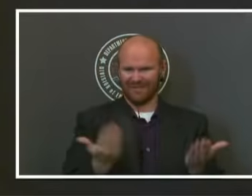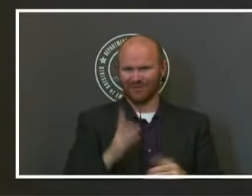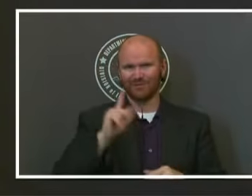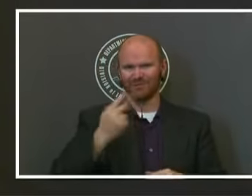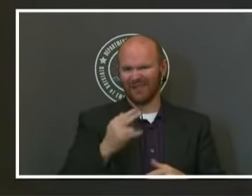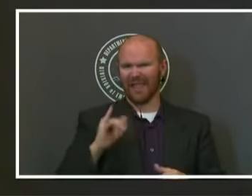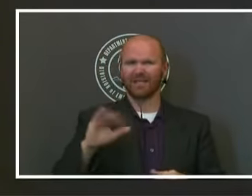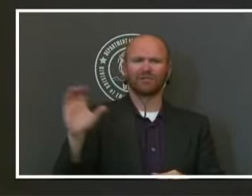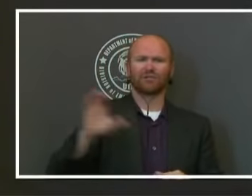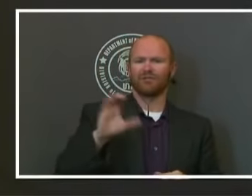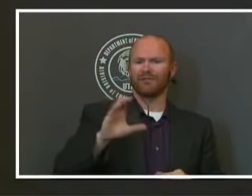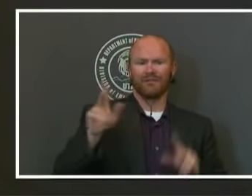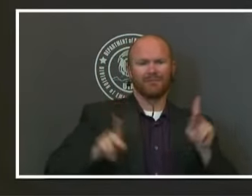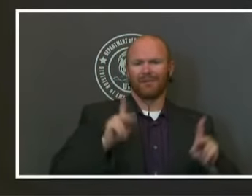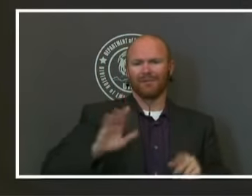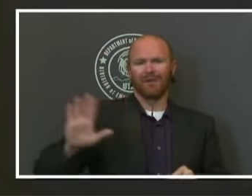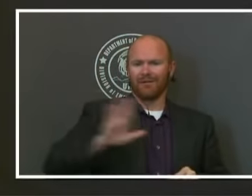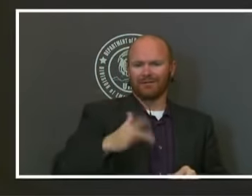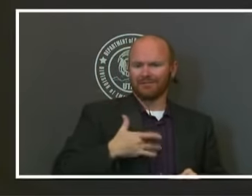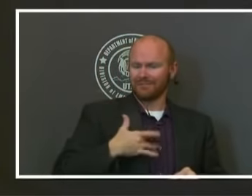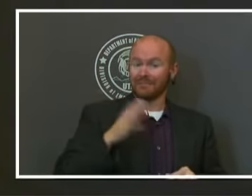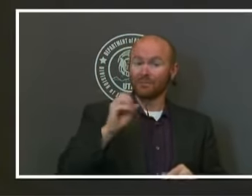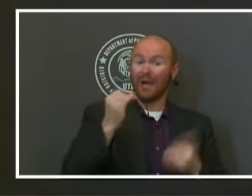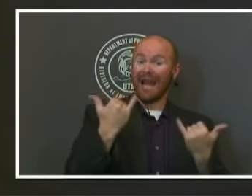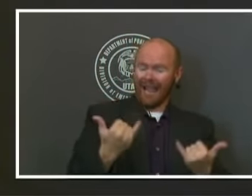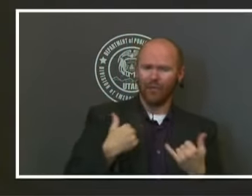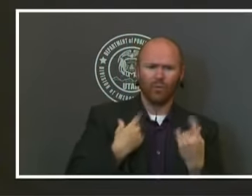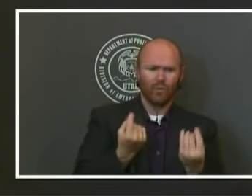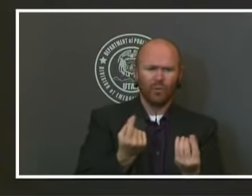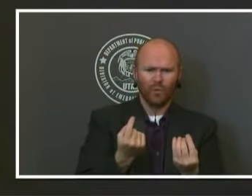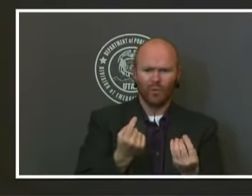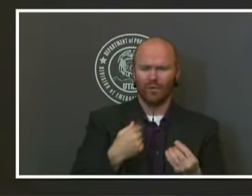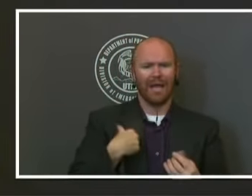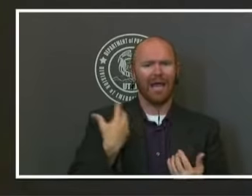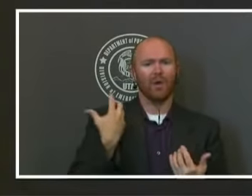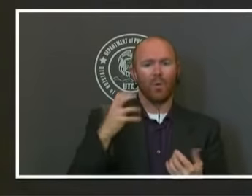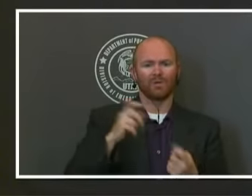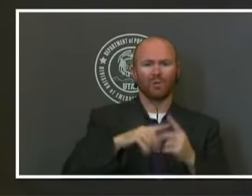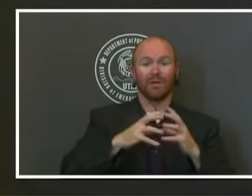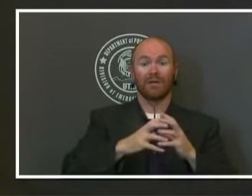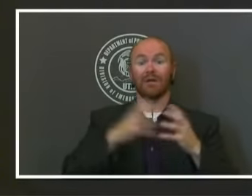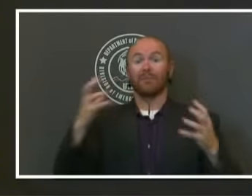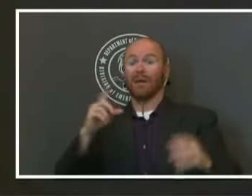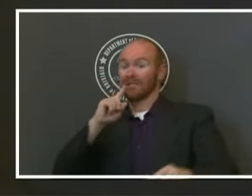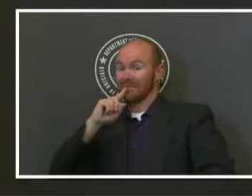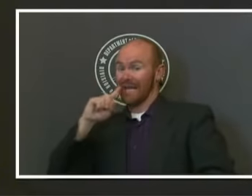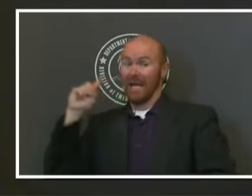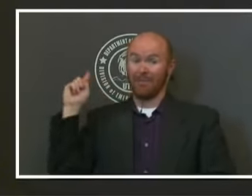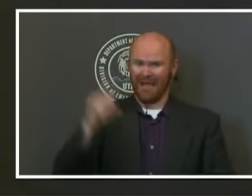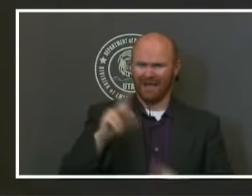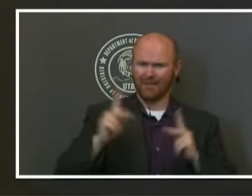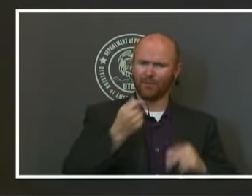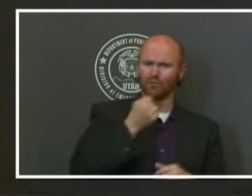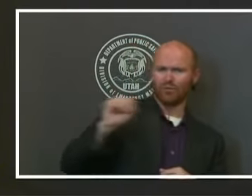and that's a jazz alley a thread the needle to make sure that we